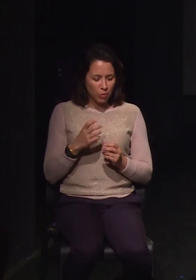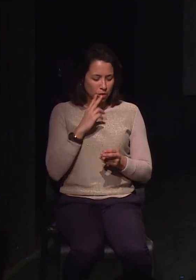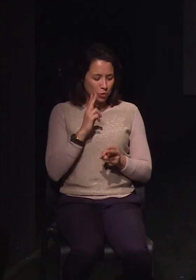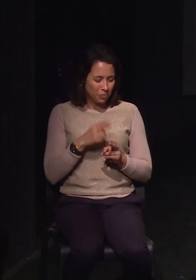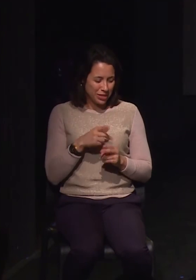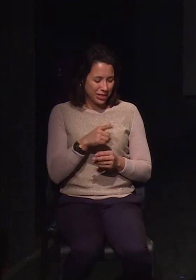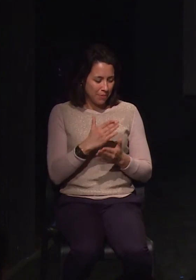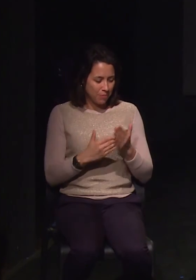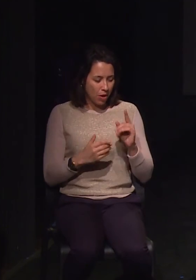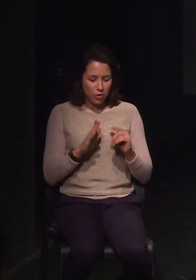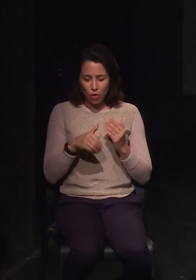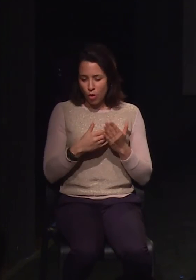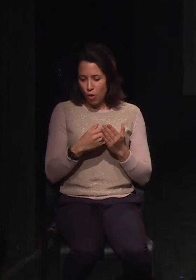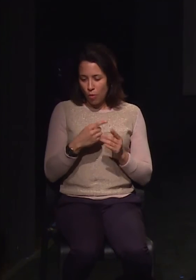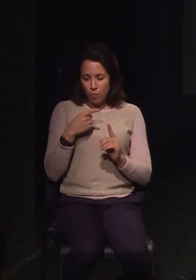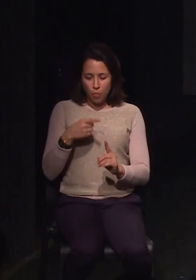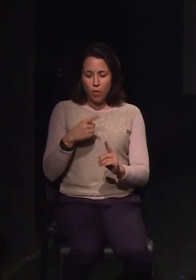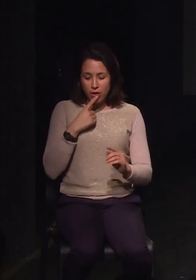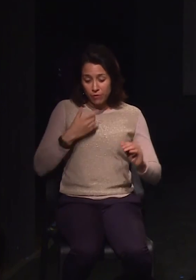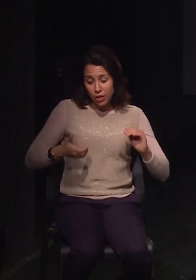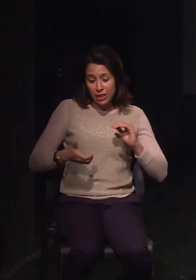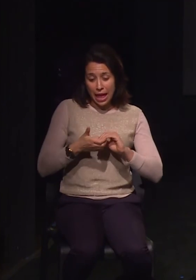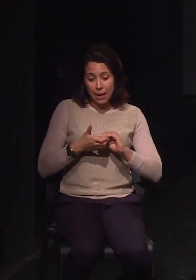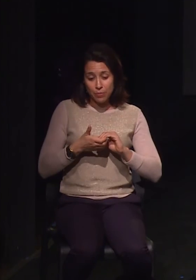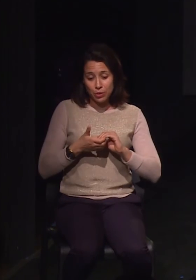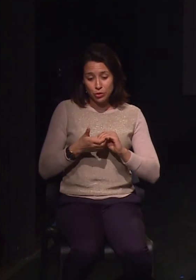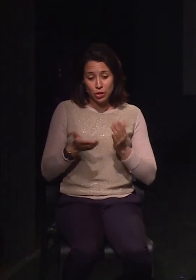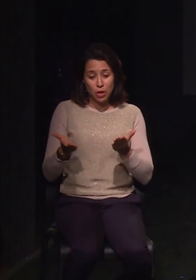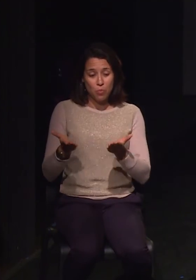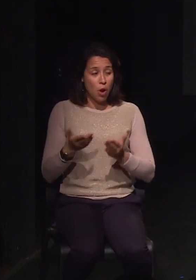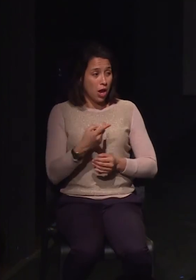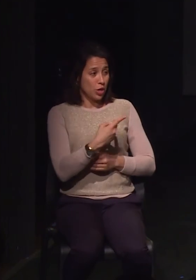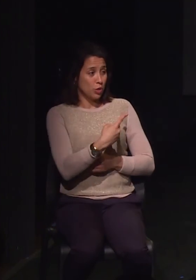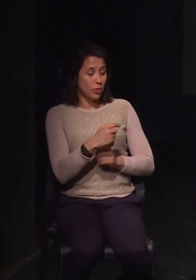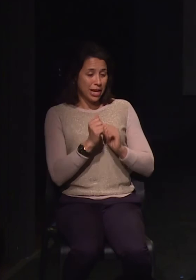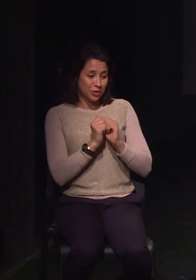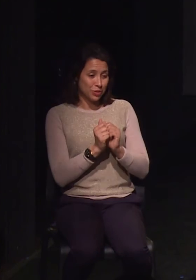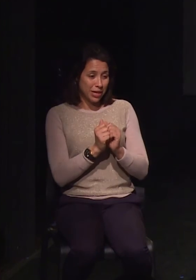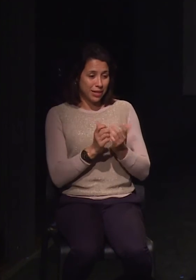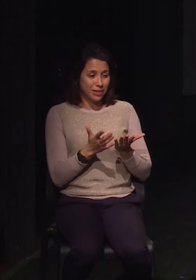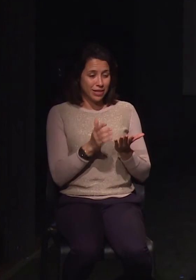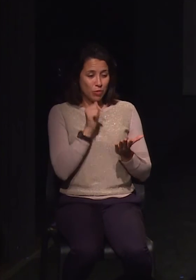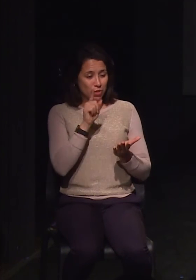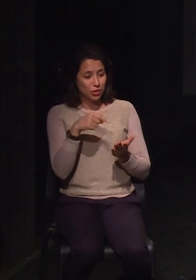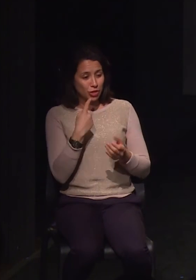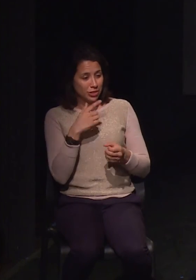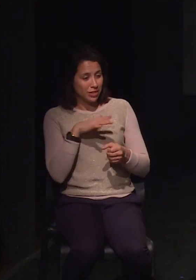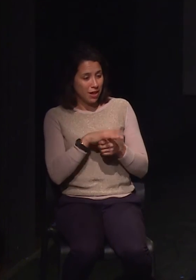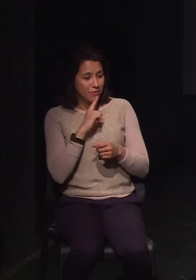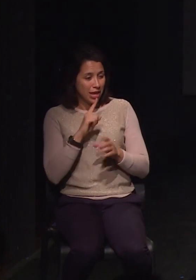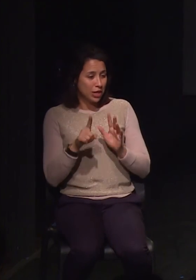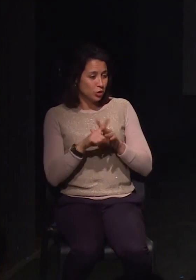But that idea of collaboration brought you and I together, that idea that it wasn’t enough that I just showed up to that school with Lil Buck, it was actually because I had